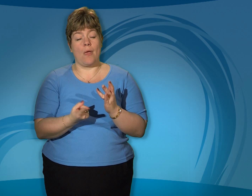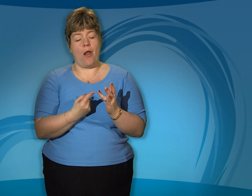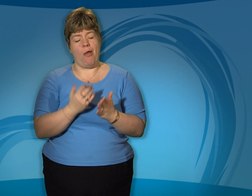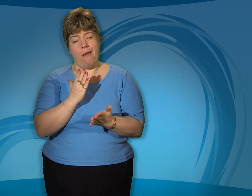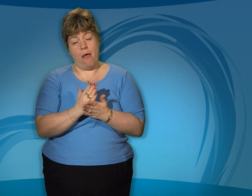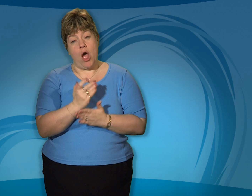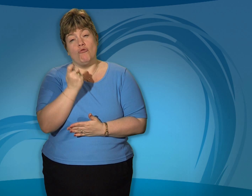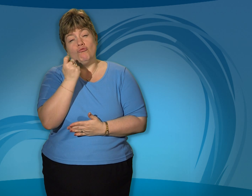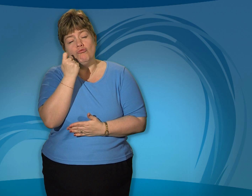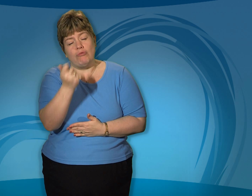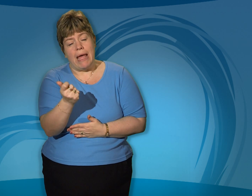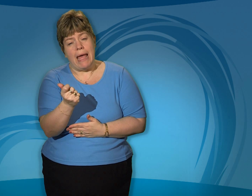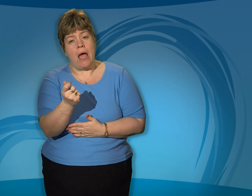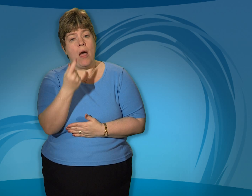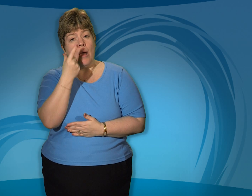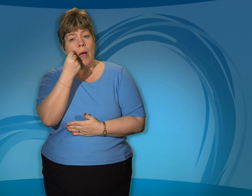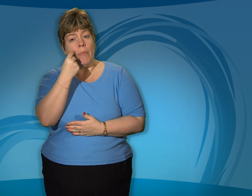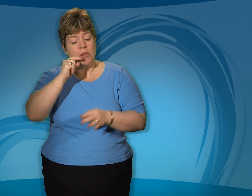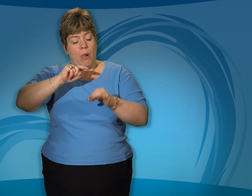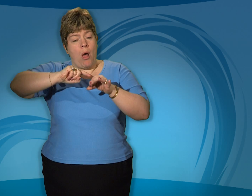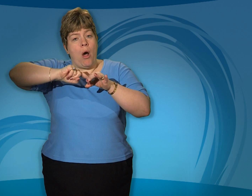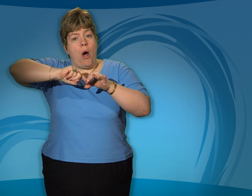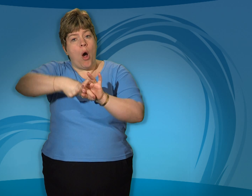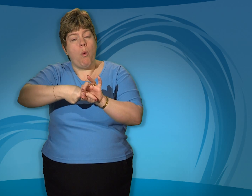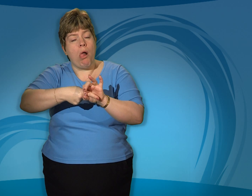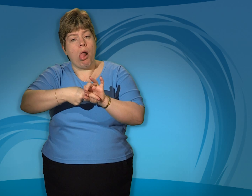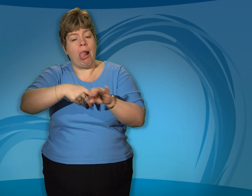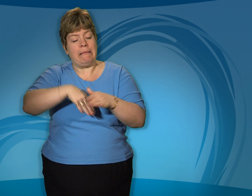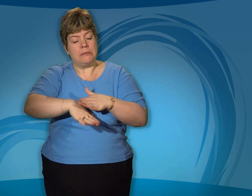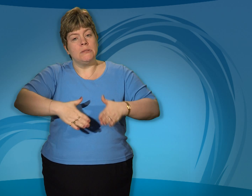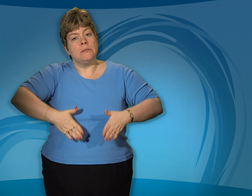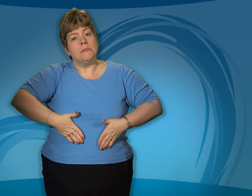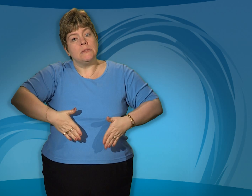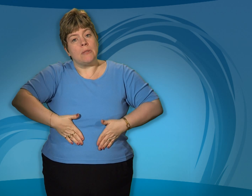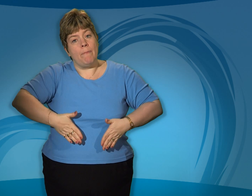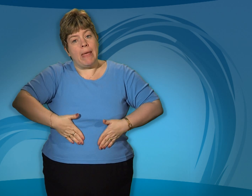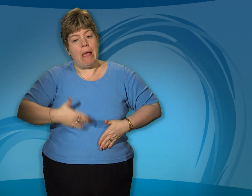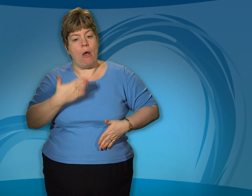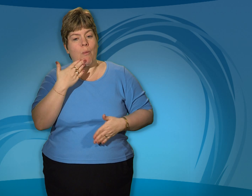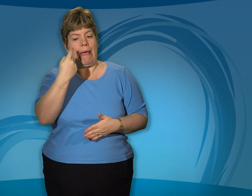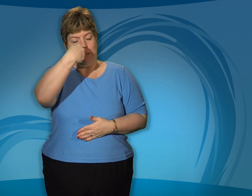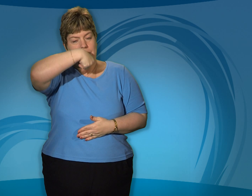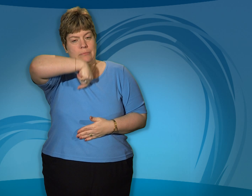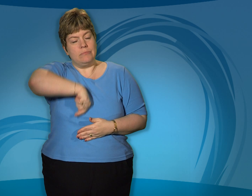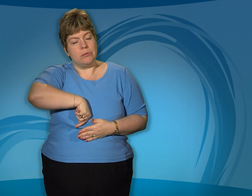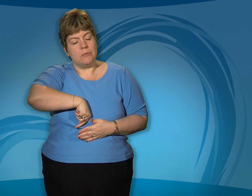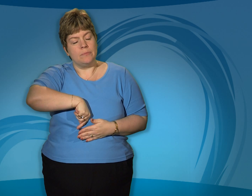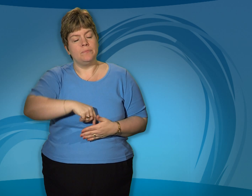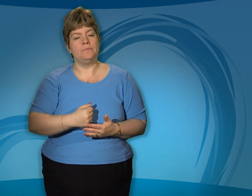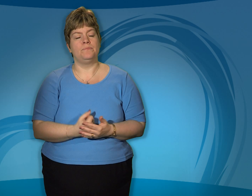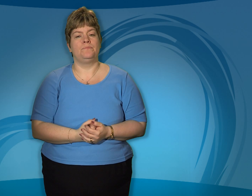A much rarer complication is perforation (making a small tear in the lining of the gullet,